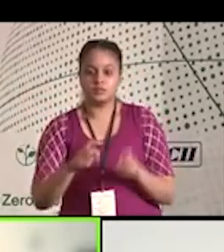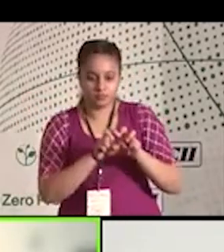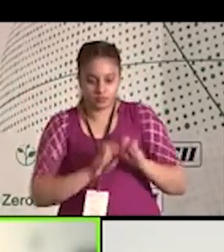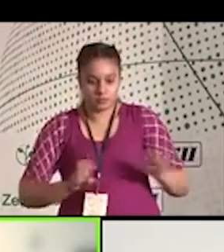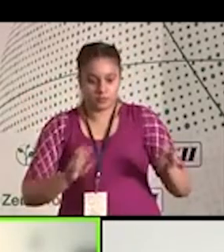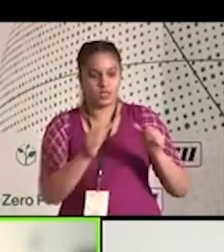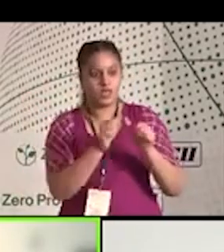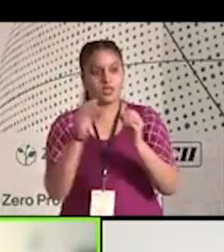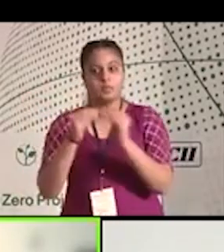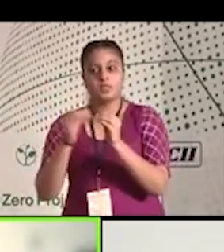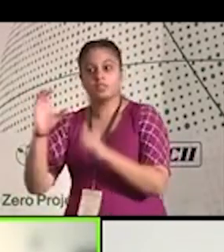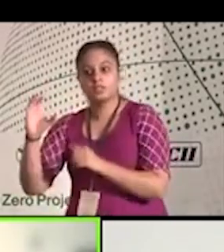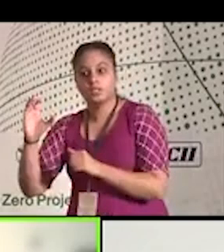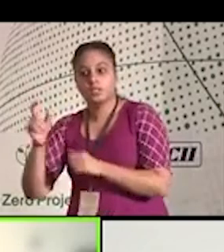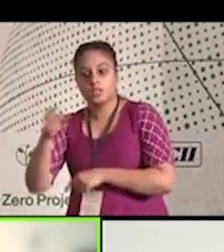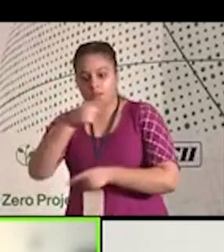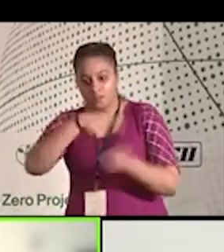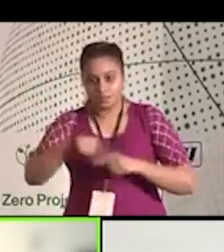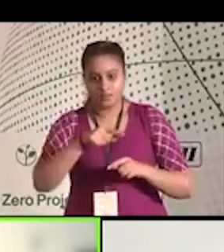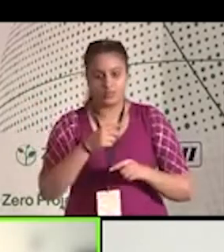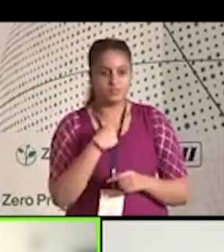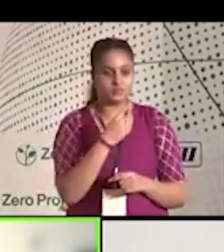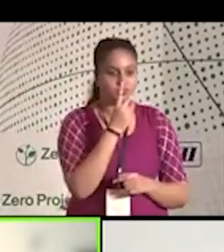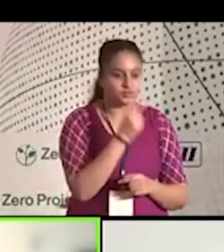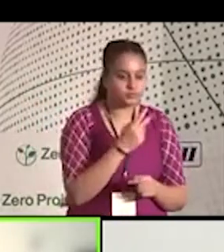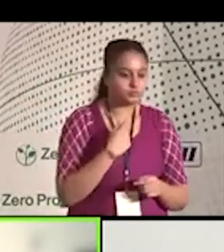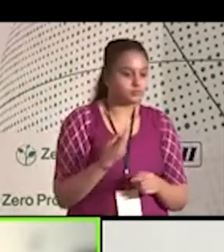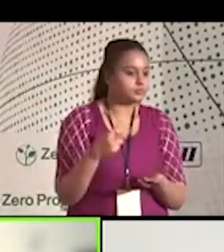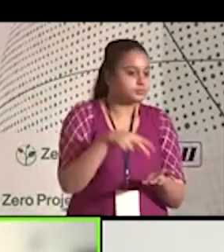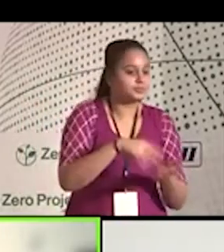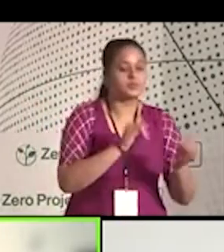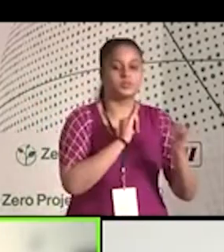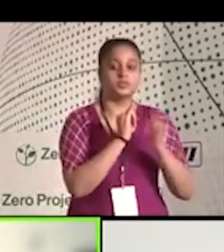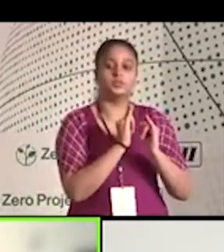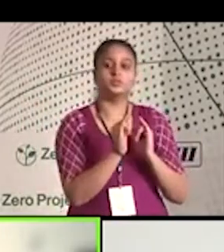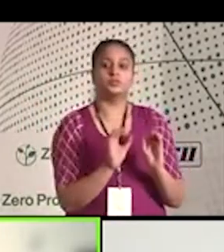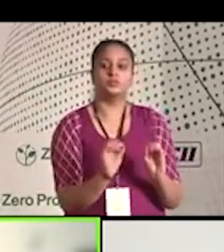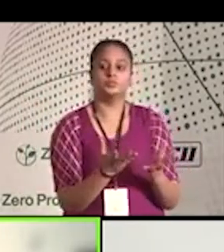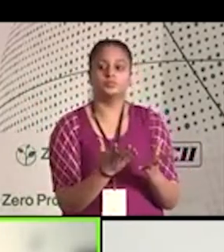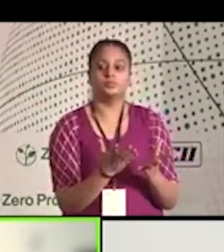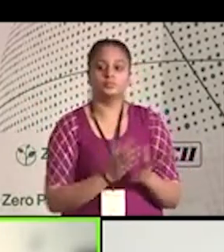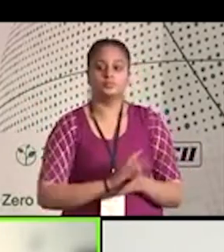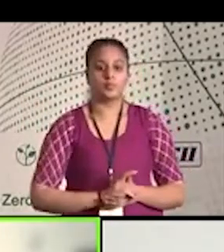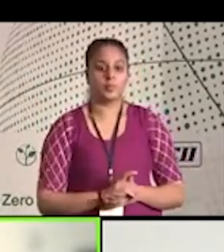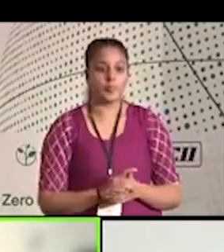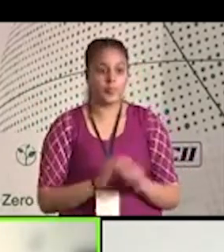and then they go around to the tables and give their interviews based the interview,